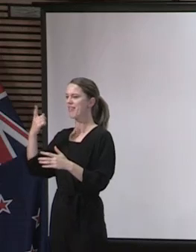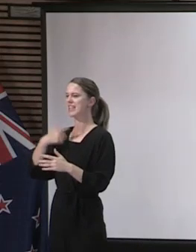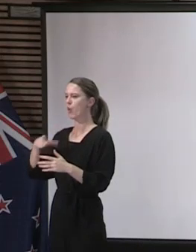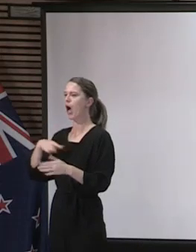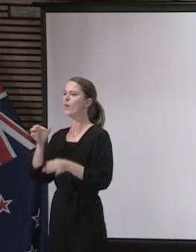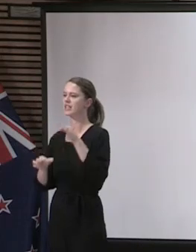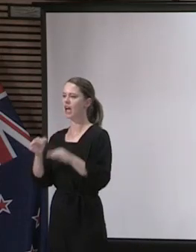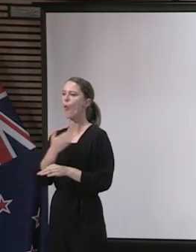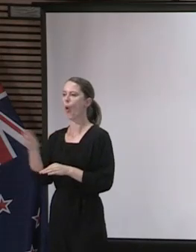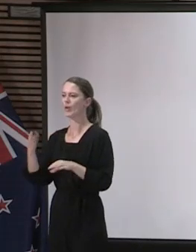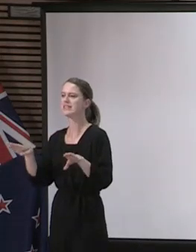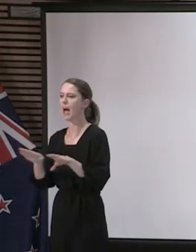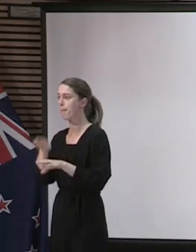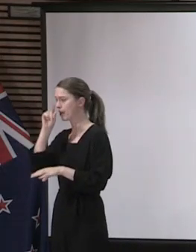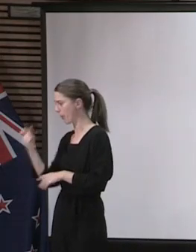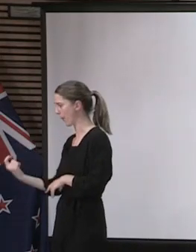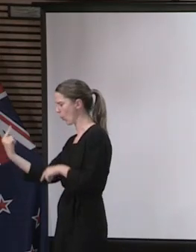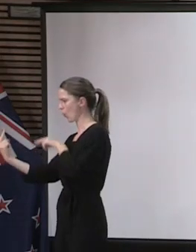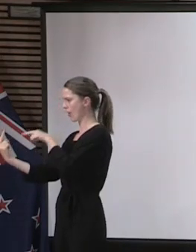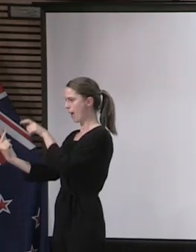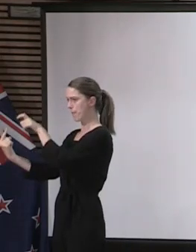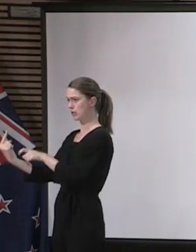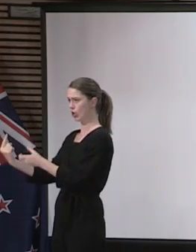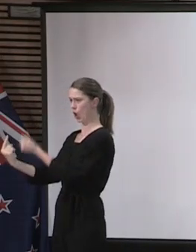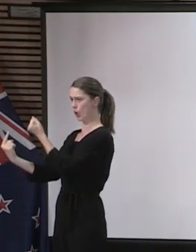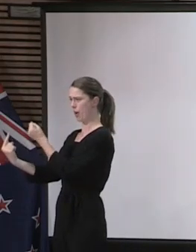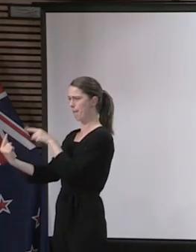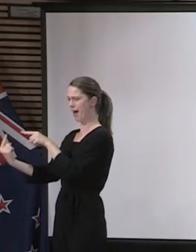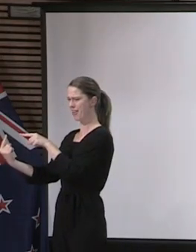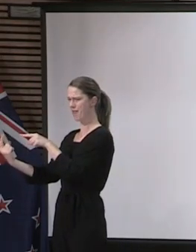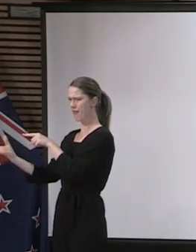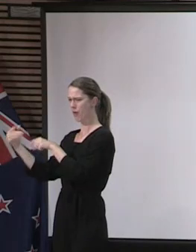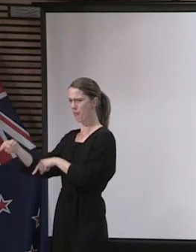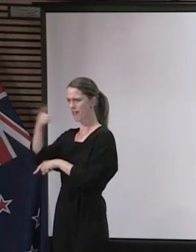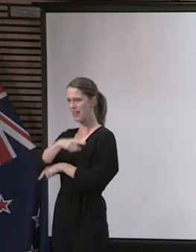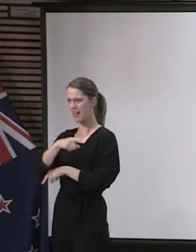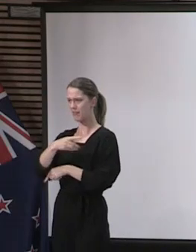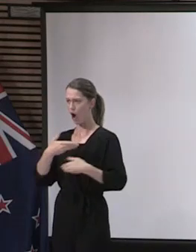between our regions, so that has been top of our mind when we have been thinking about